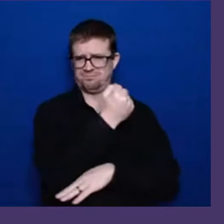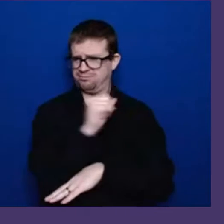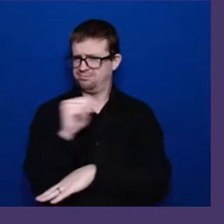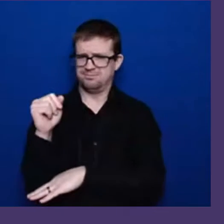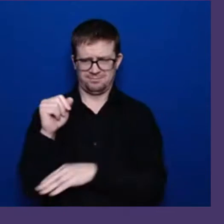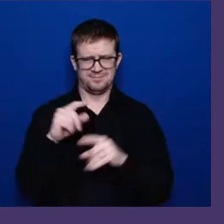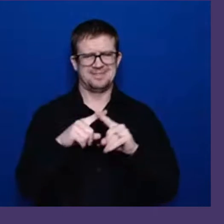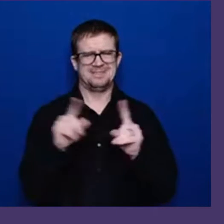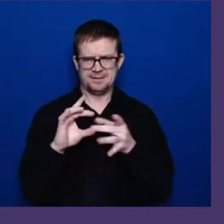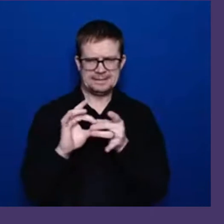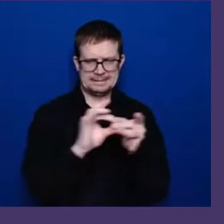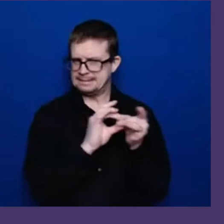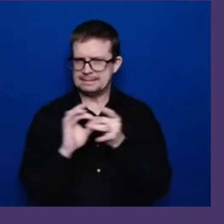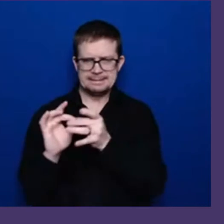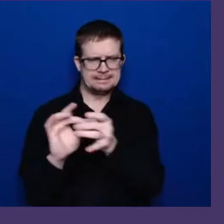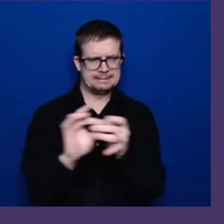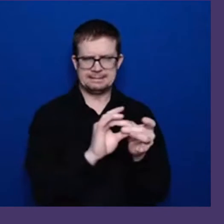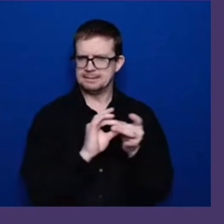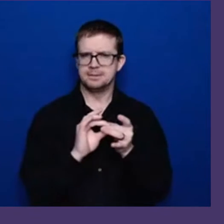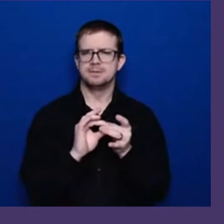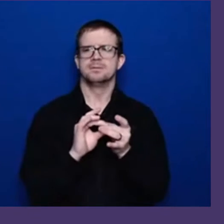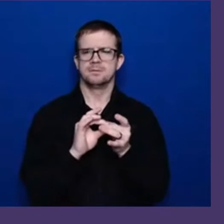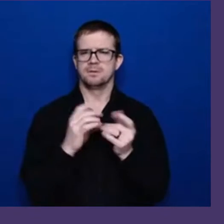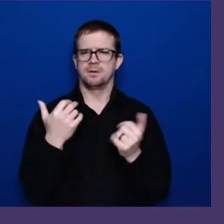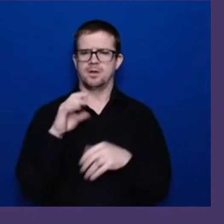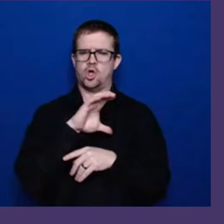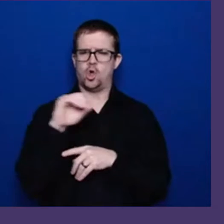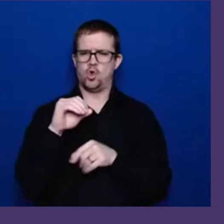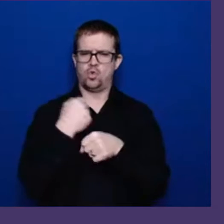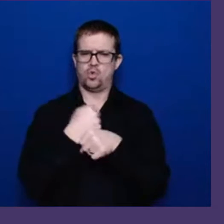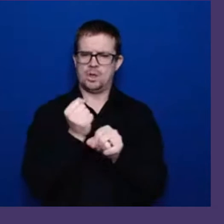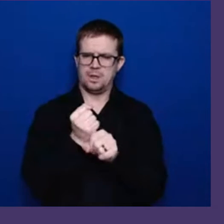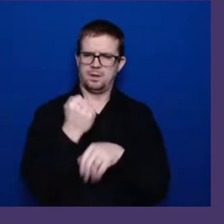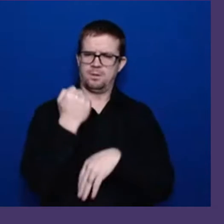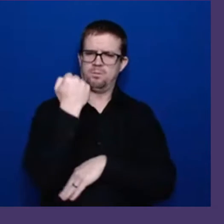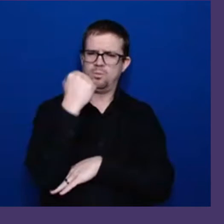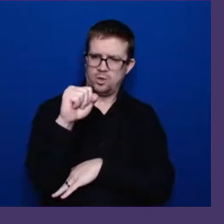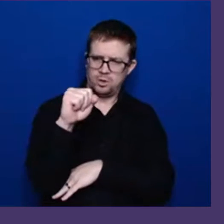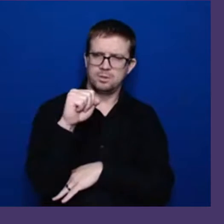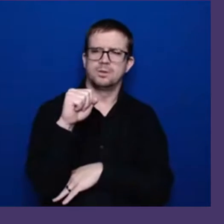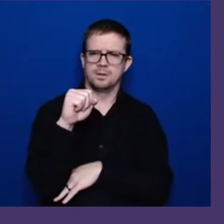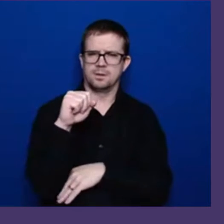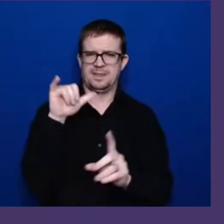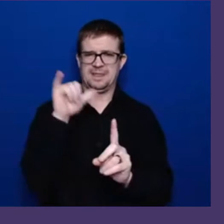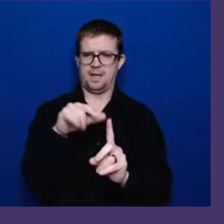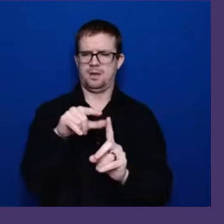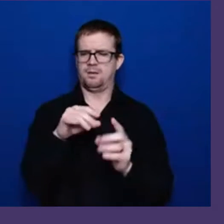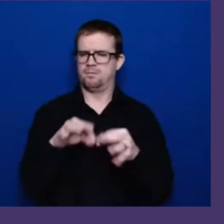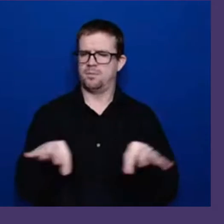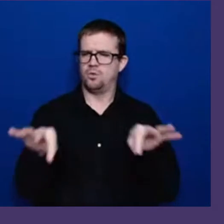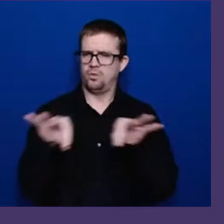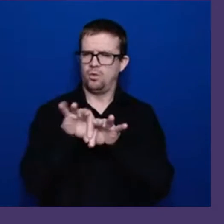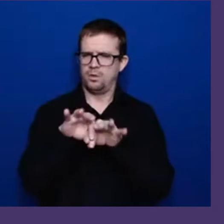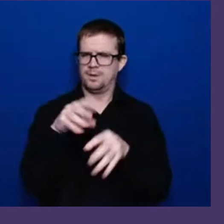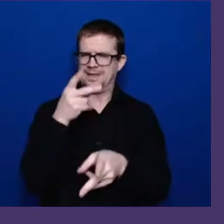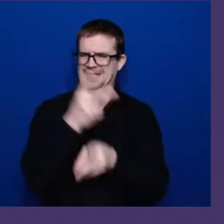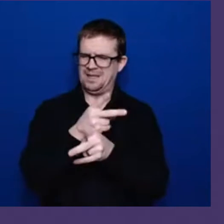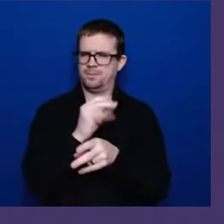I think it is incredibly fundamental that we keep that process and those principles in this work going. Ebele Okoli: I'd love to get your